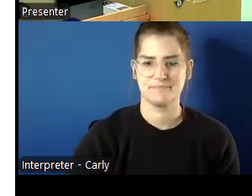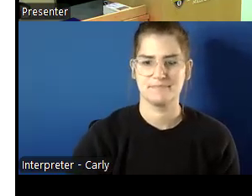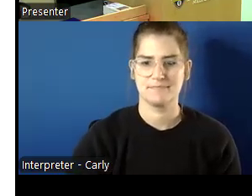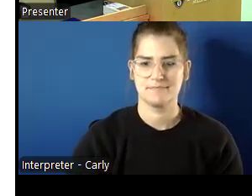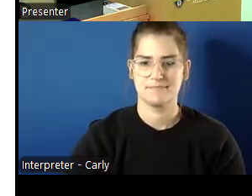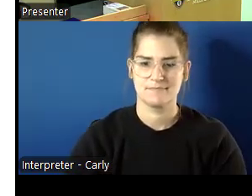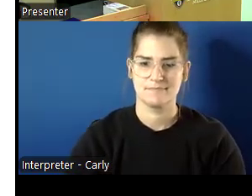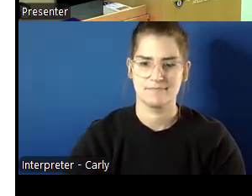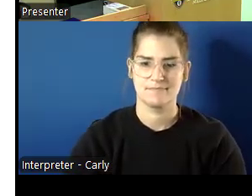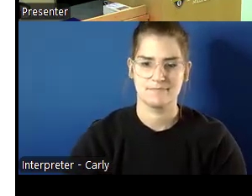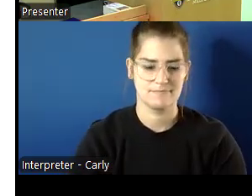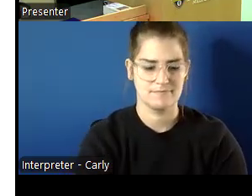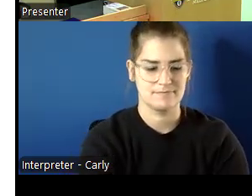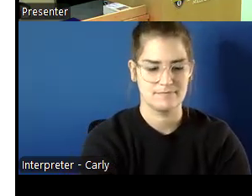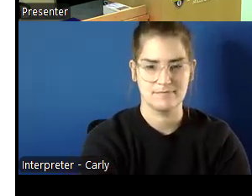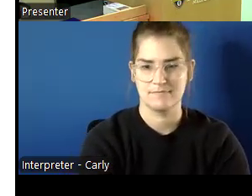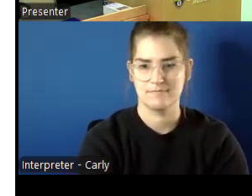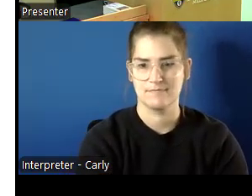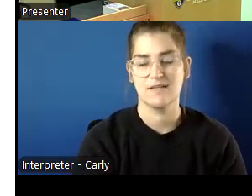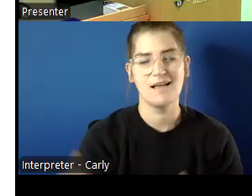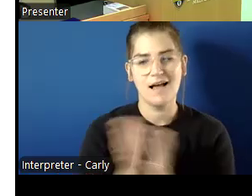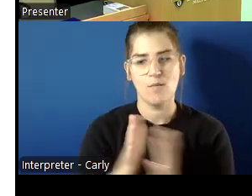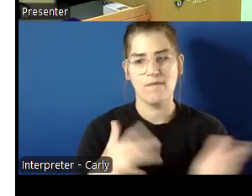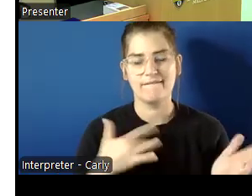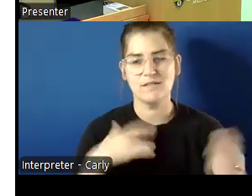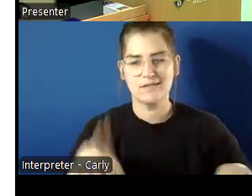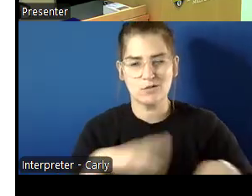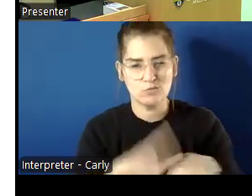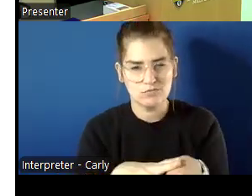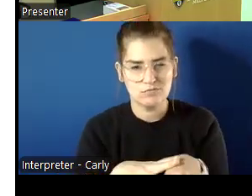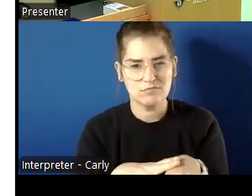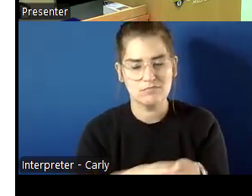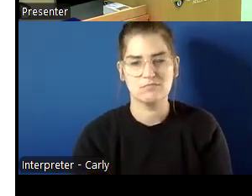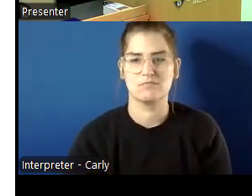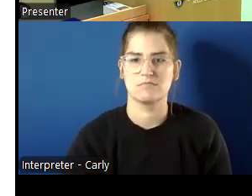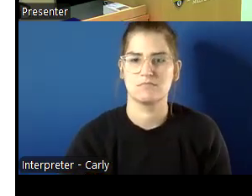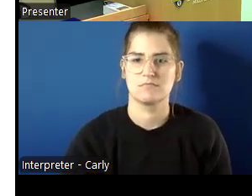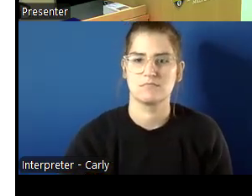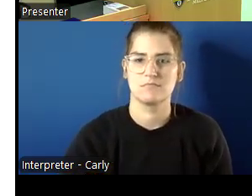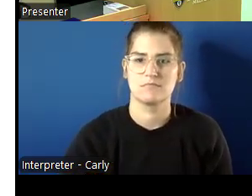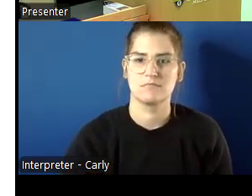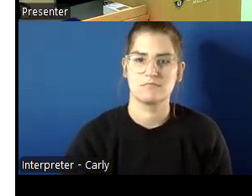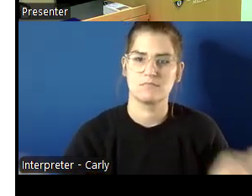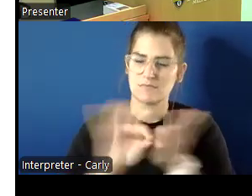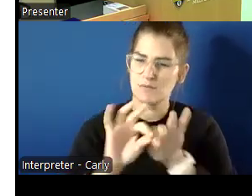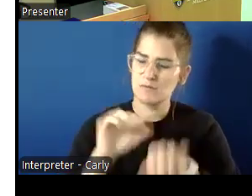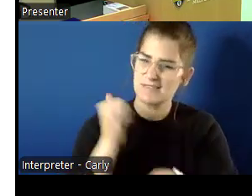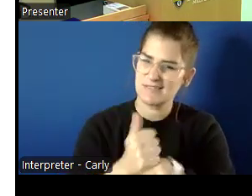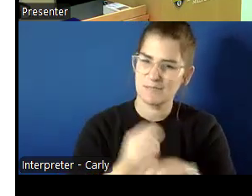ask what feels natural. But the important thing is that you establish that relationship early on